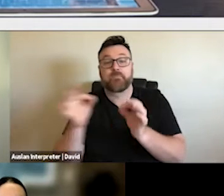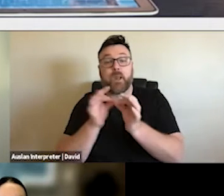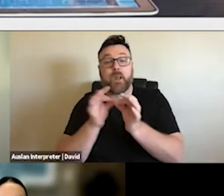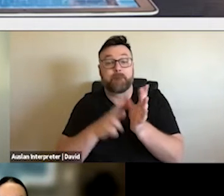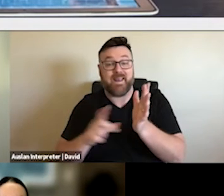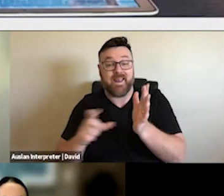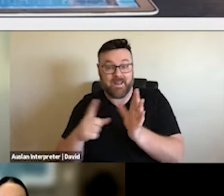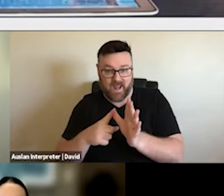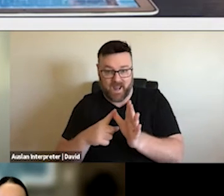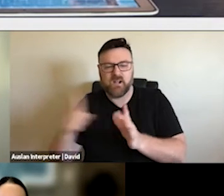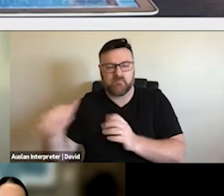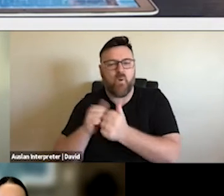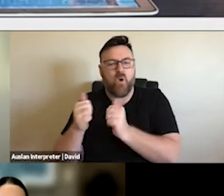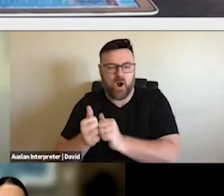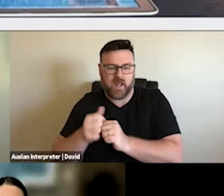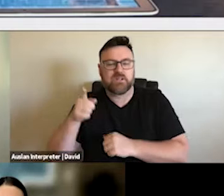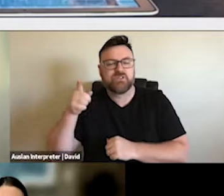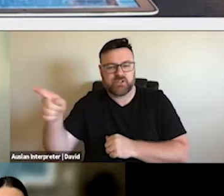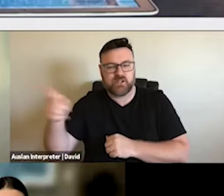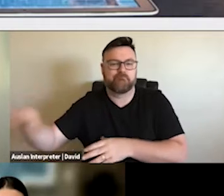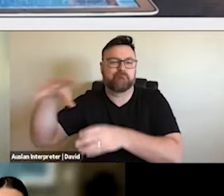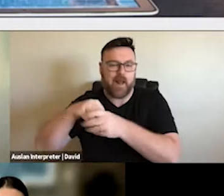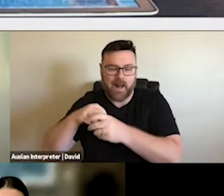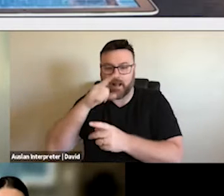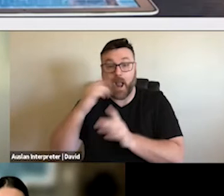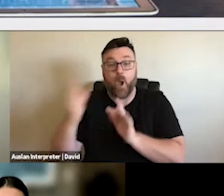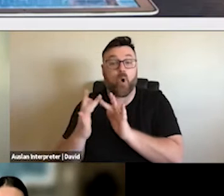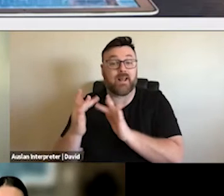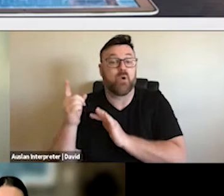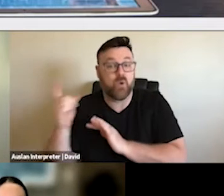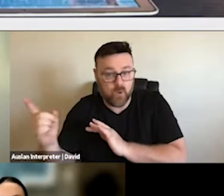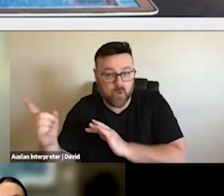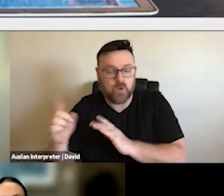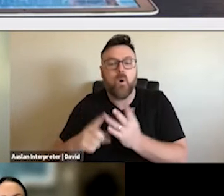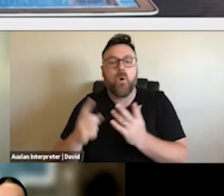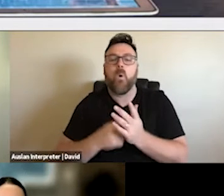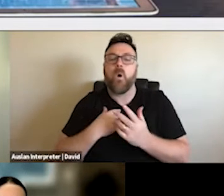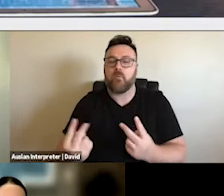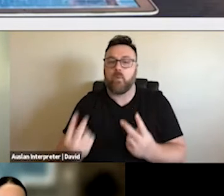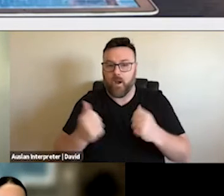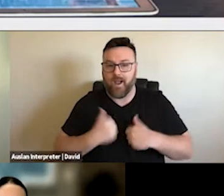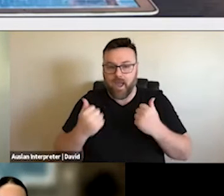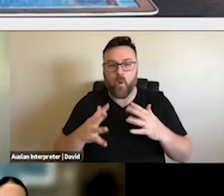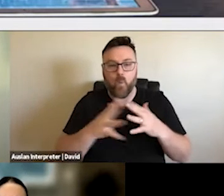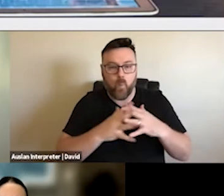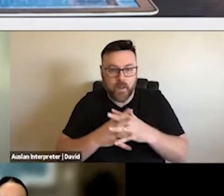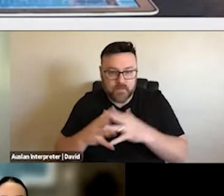You can always contact her or shoot for the website to have a look at all the information we have about the methodology.